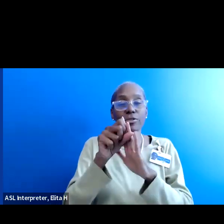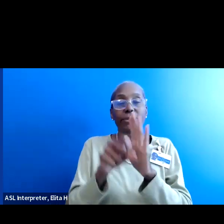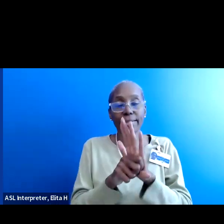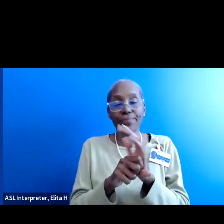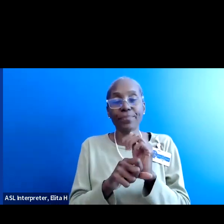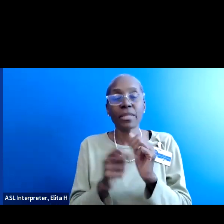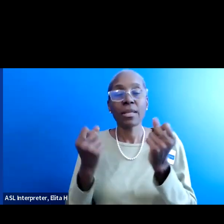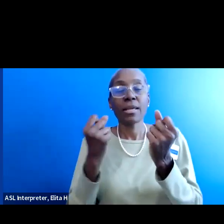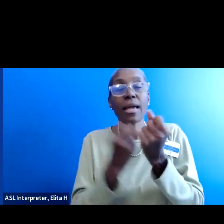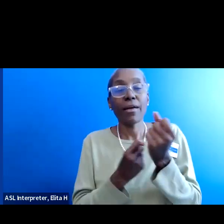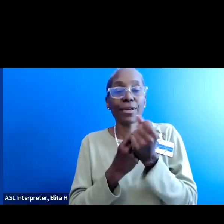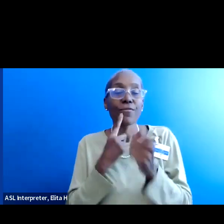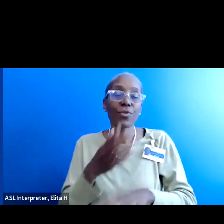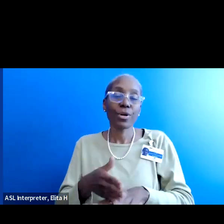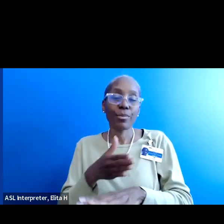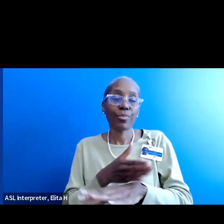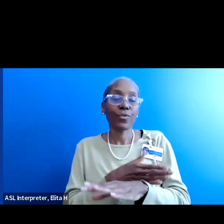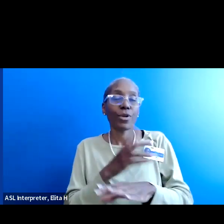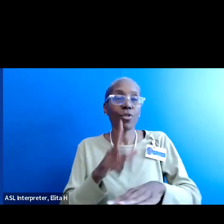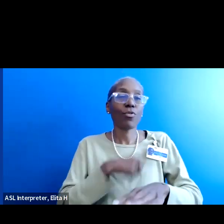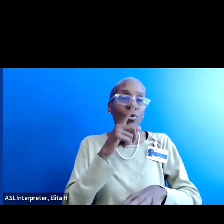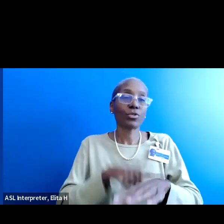Advocating for improvements in the long-term care system that will